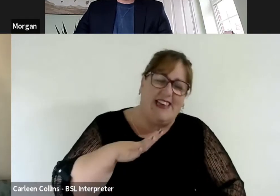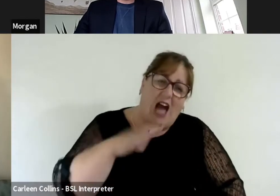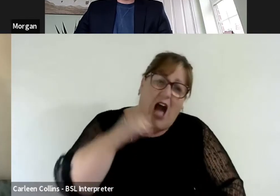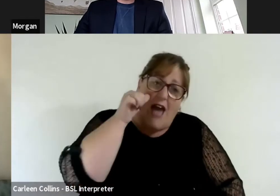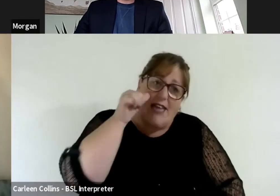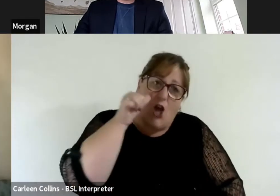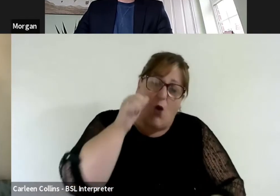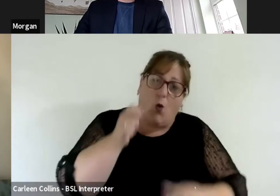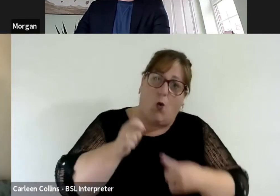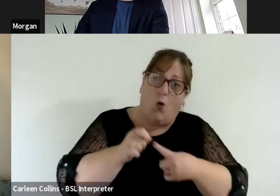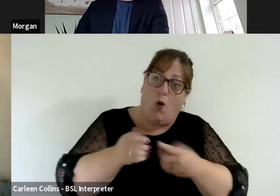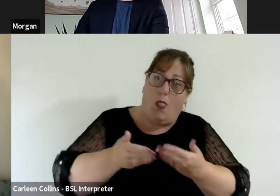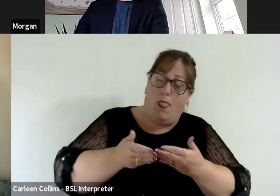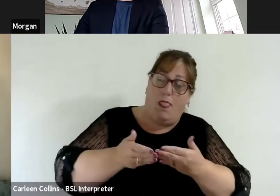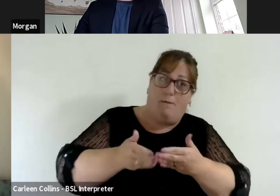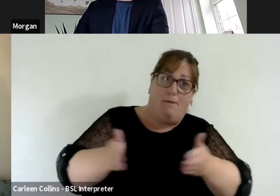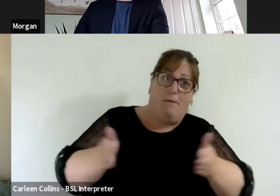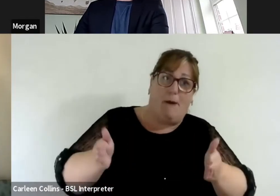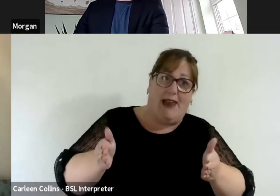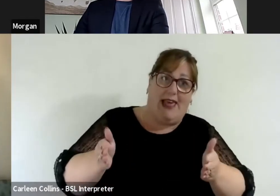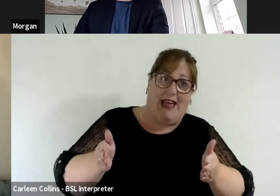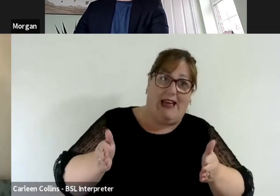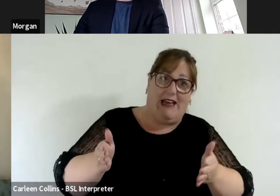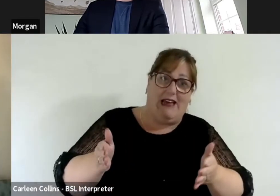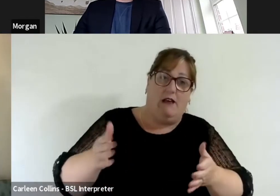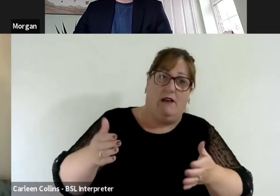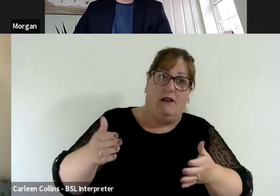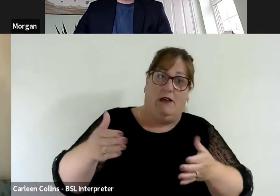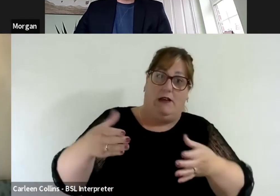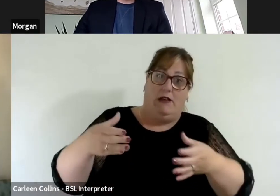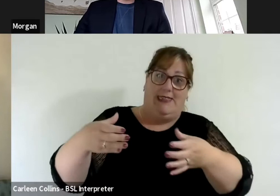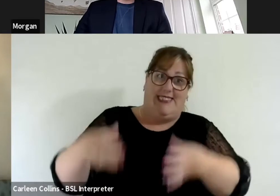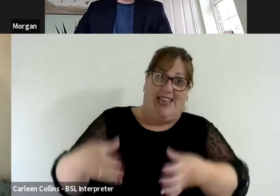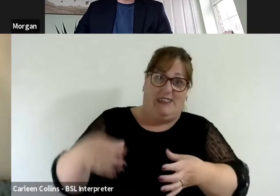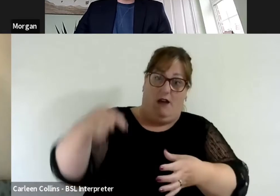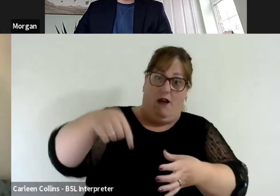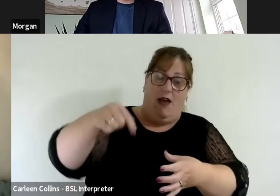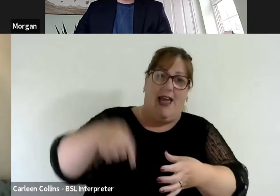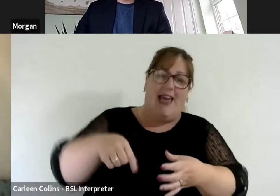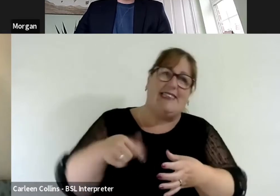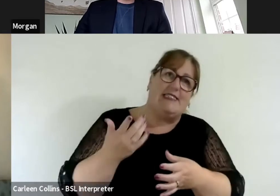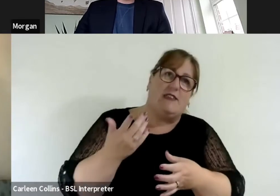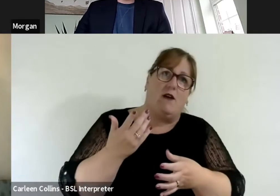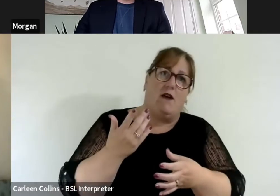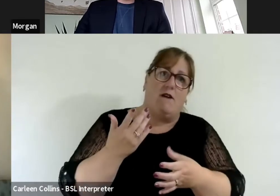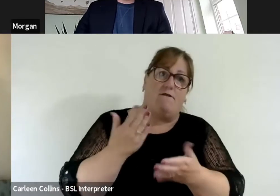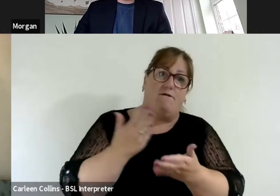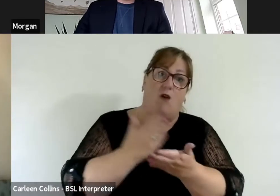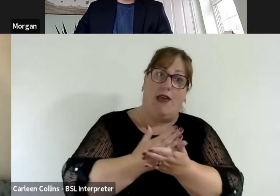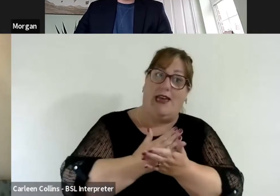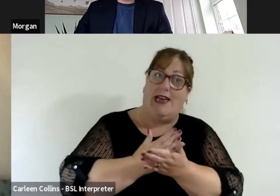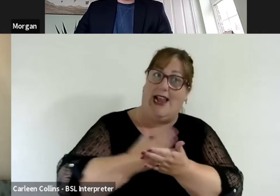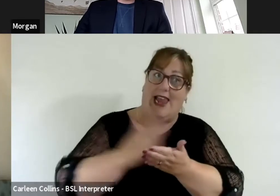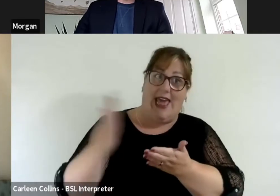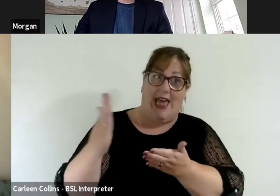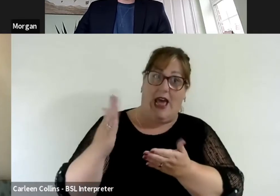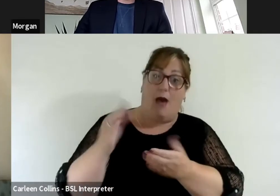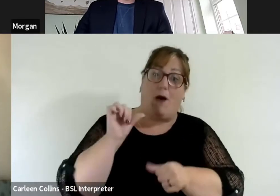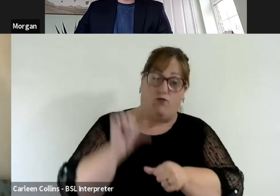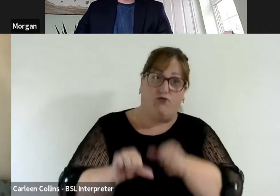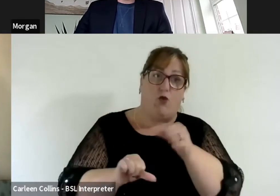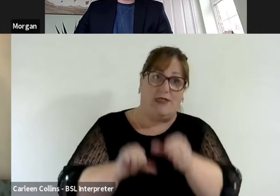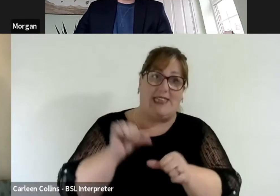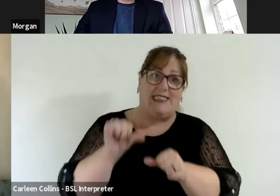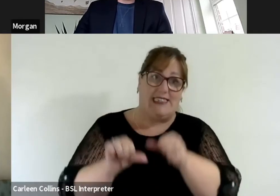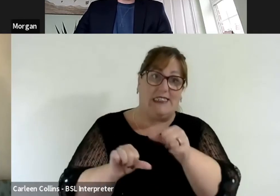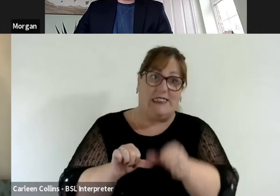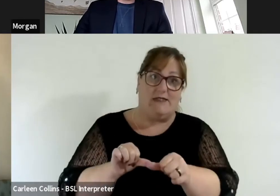I do want to ask you about adjustments.